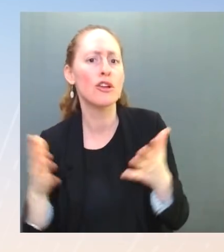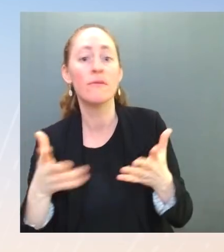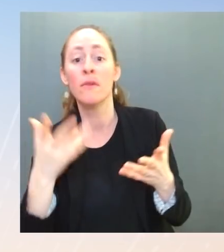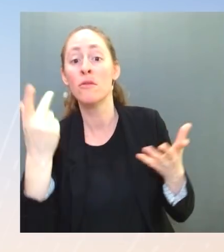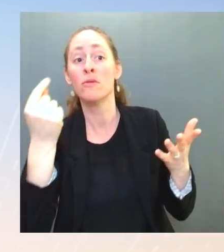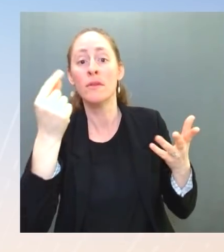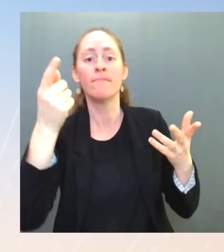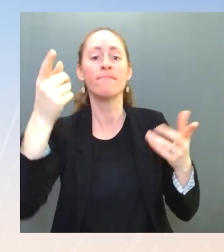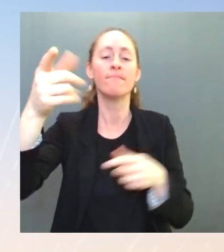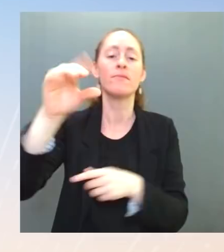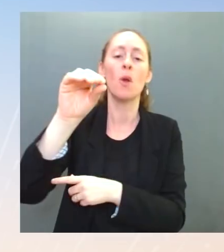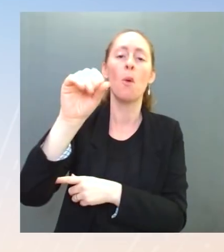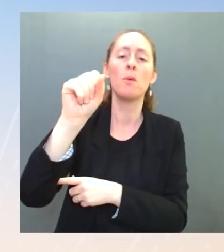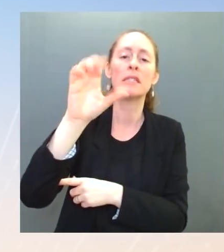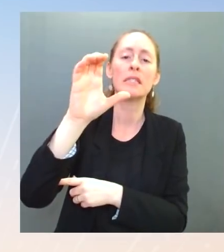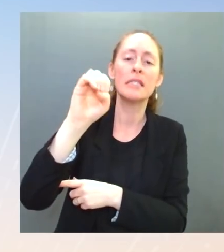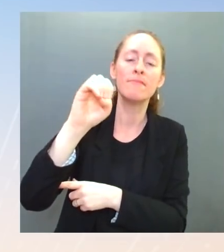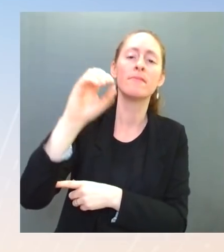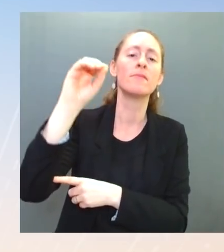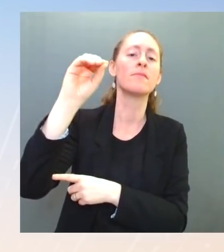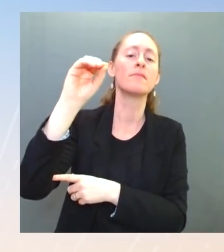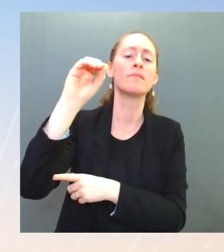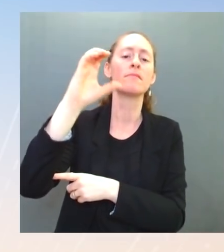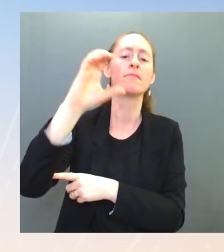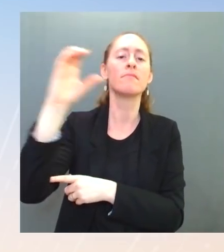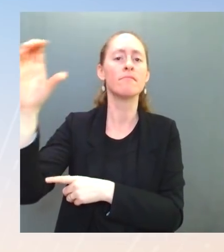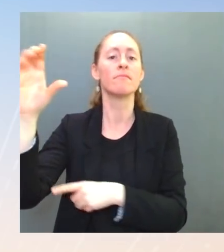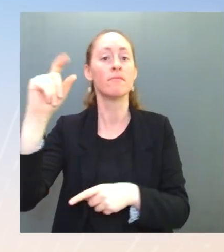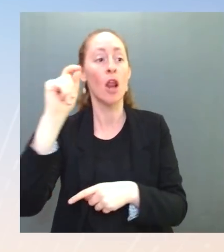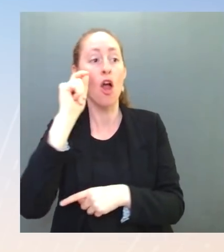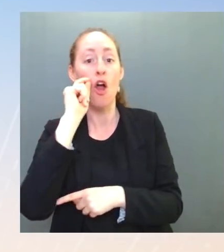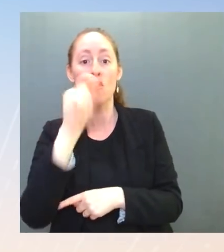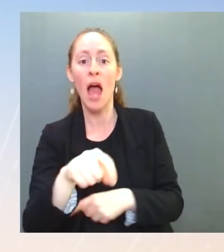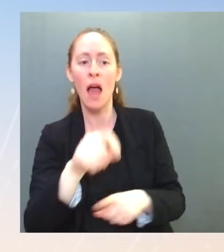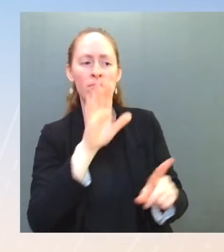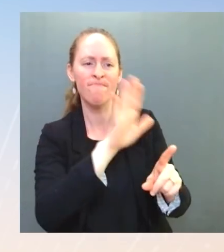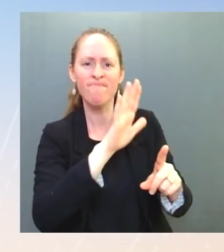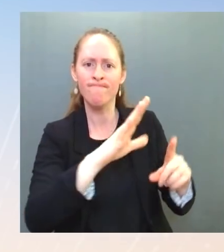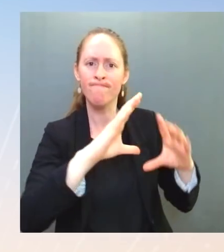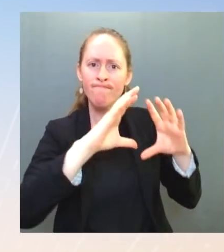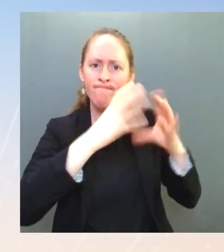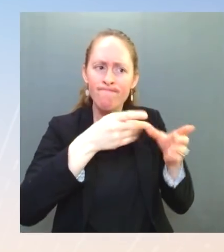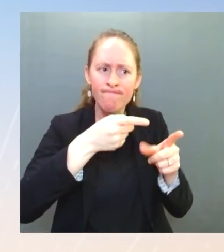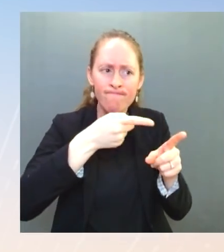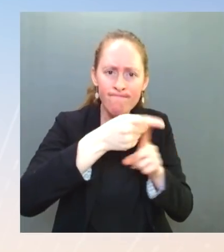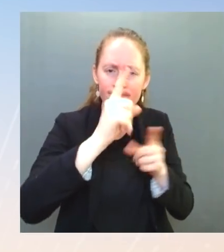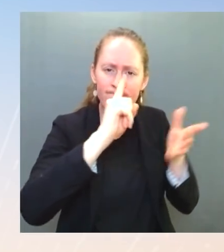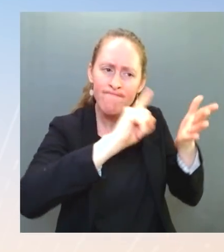the Ukrainian Special Prosecutor is also gathering information. We're going to provide any data and information we can,